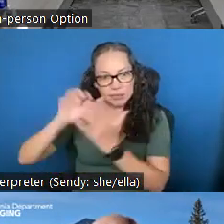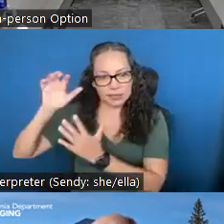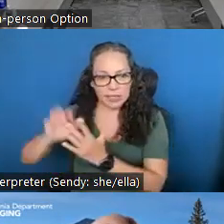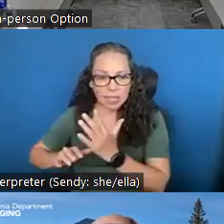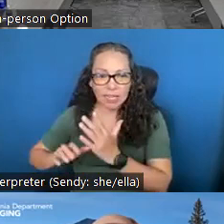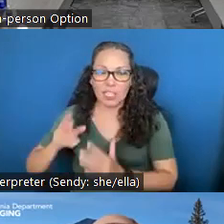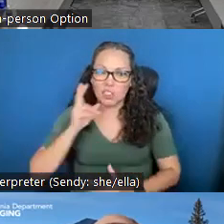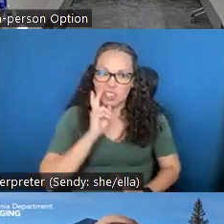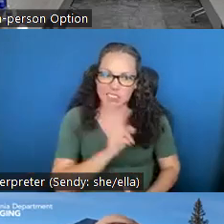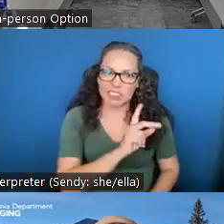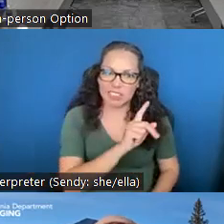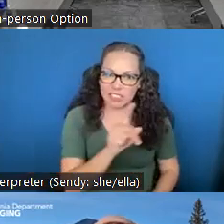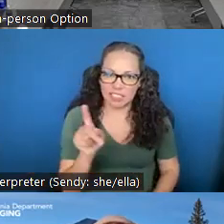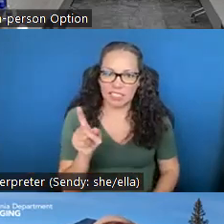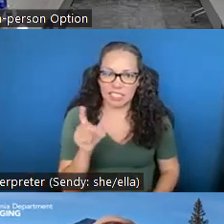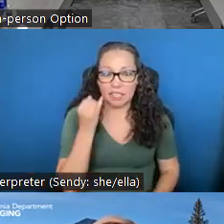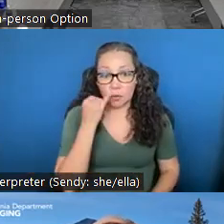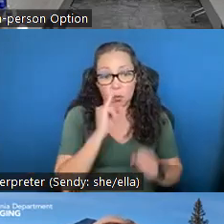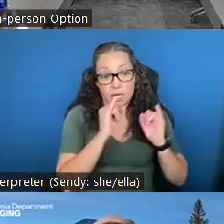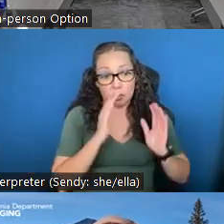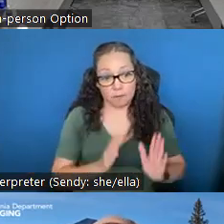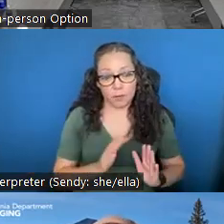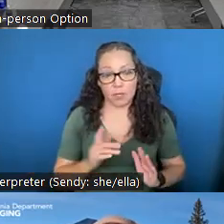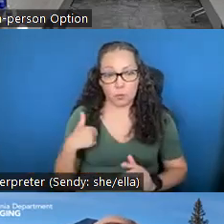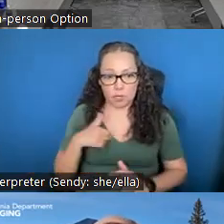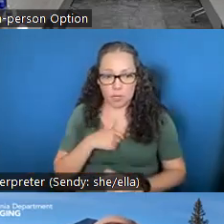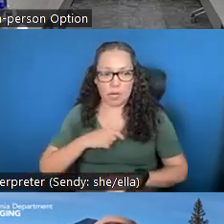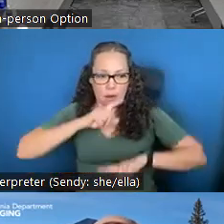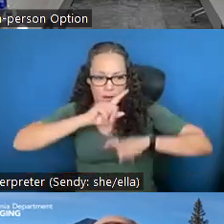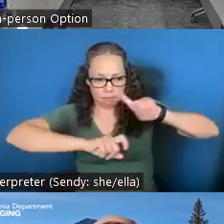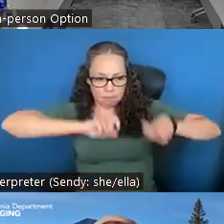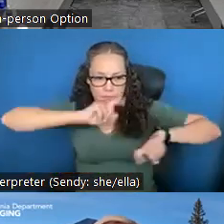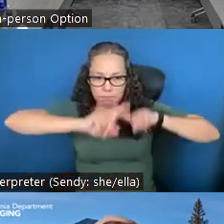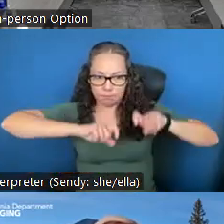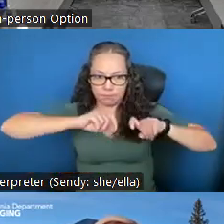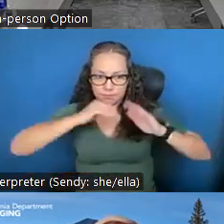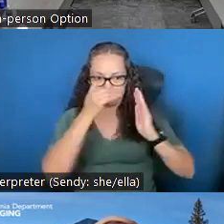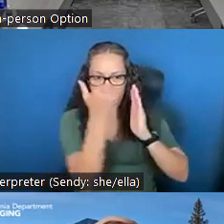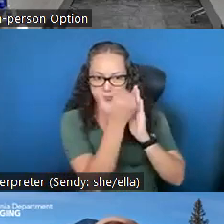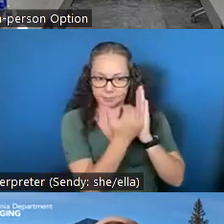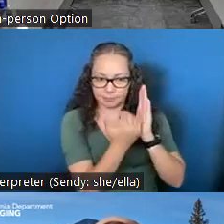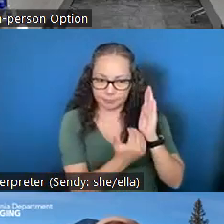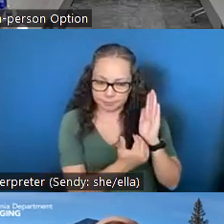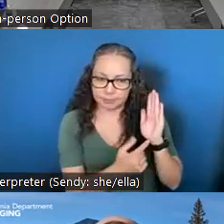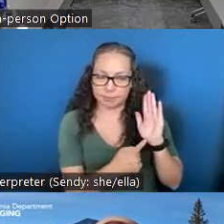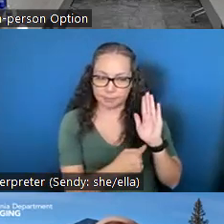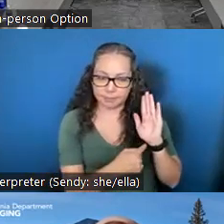that were asked of you and it really you know in in in designing this project and leading